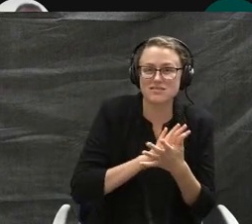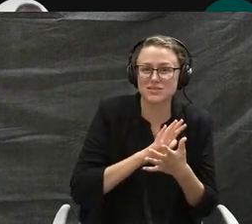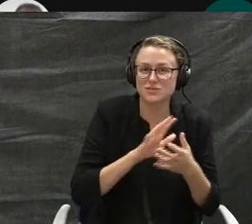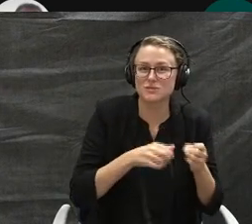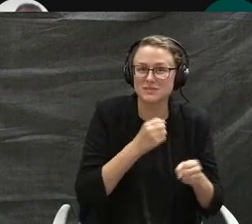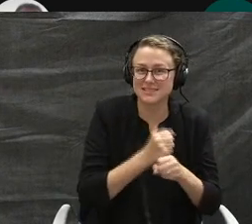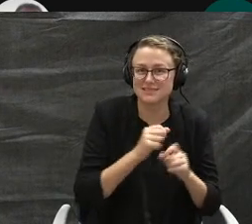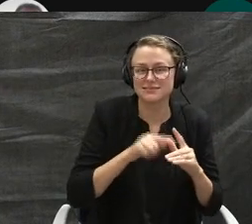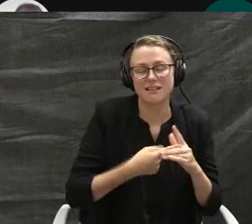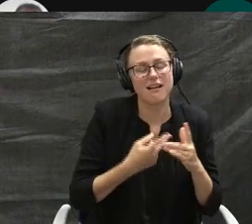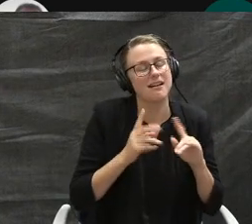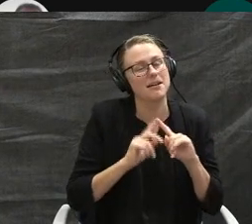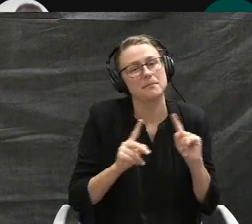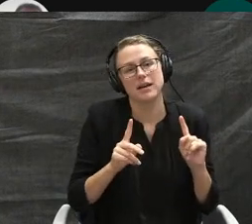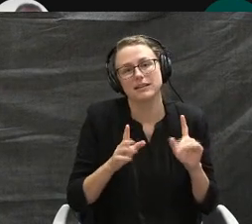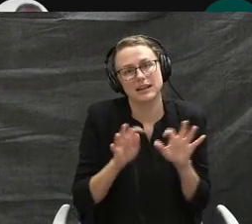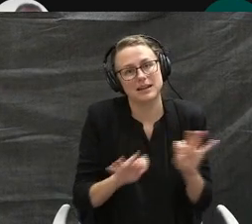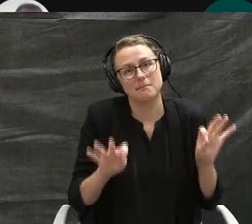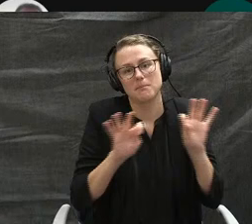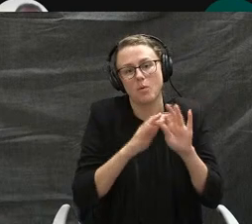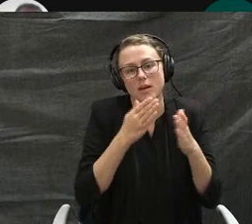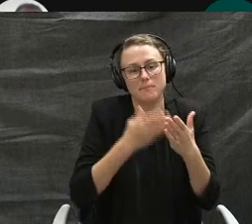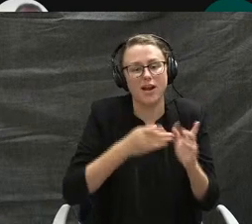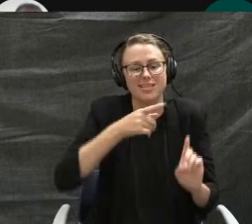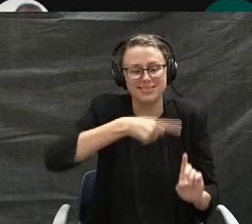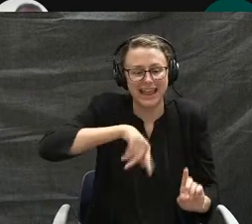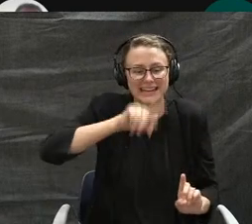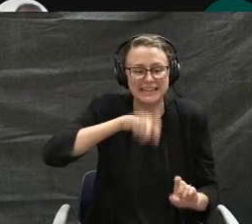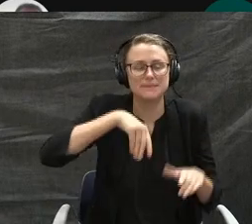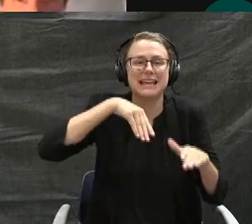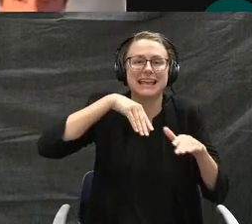is that they need to be in the building in some way so that